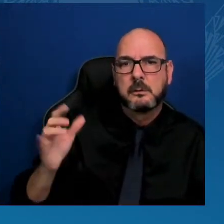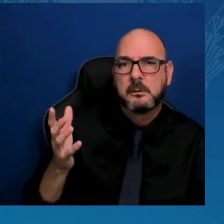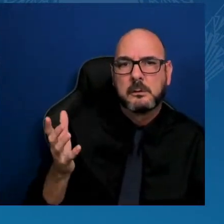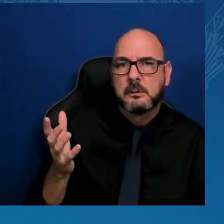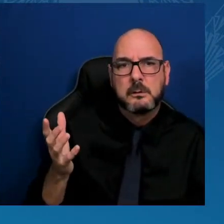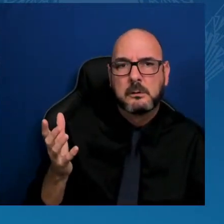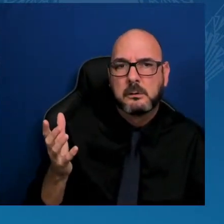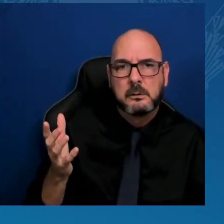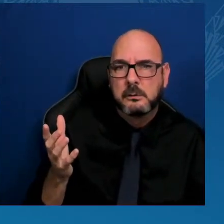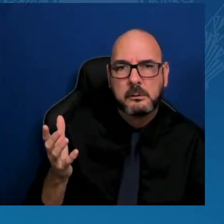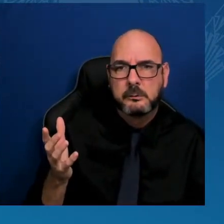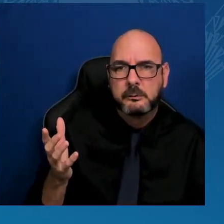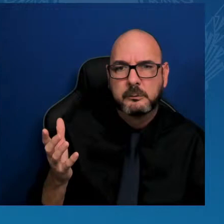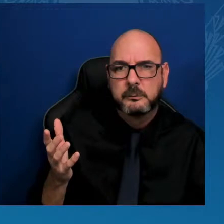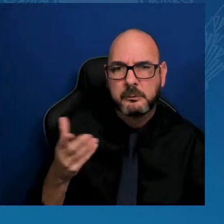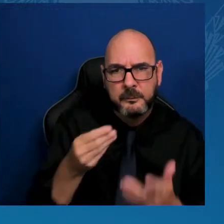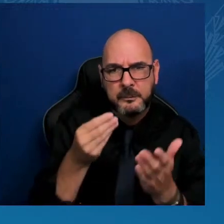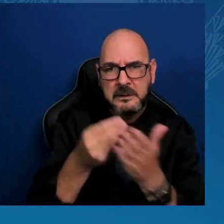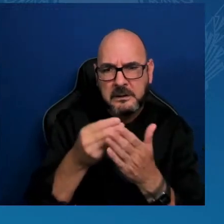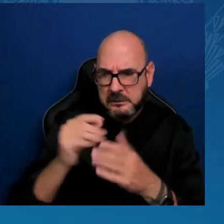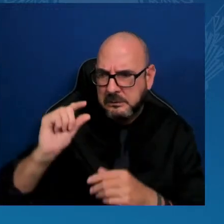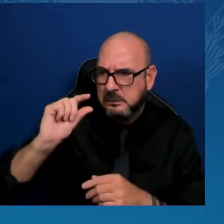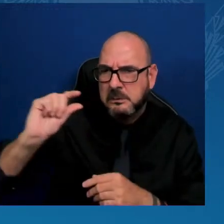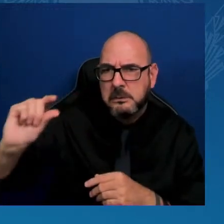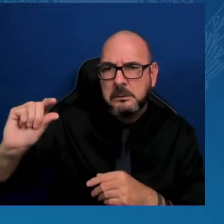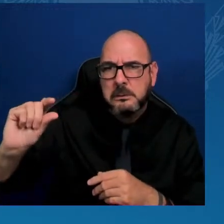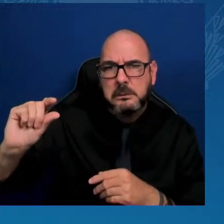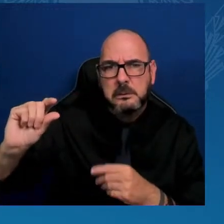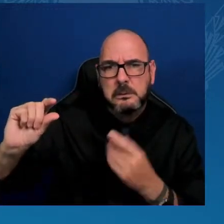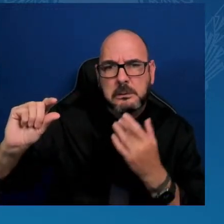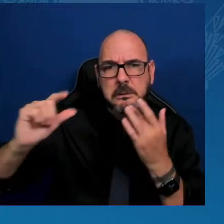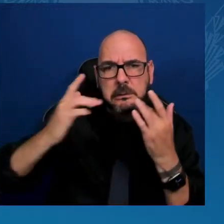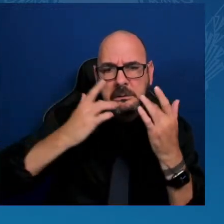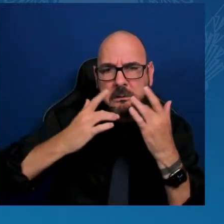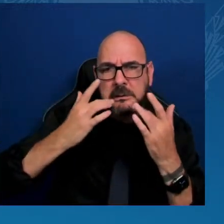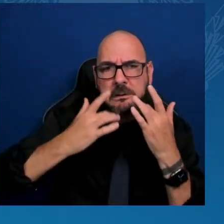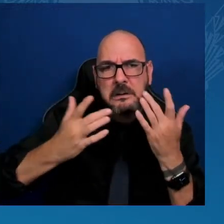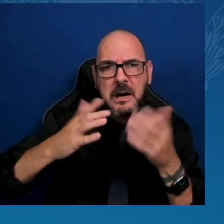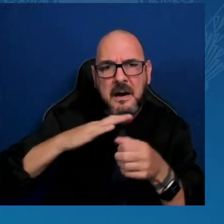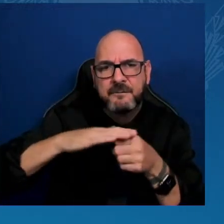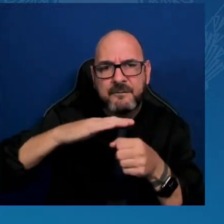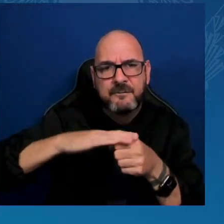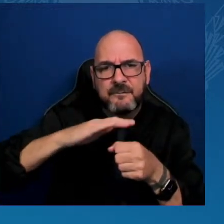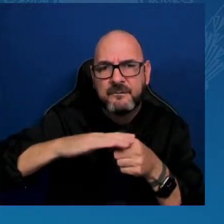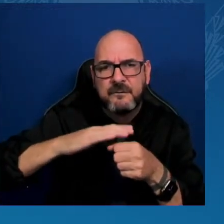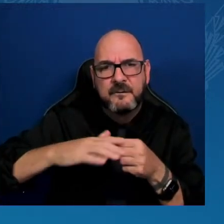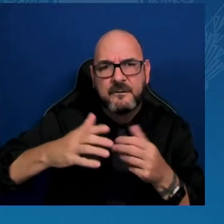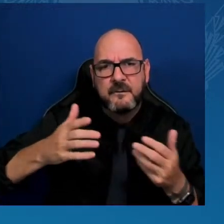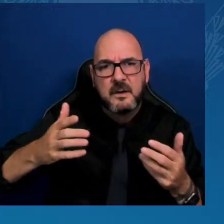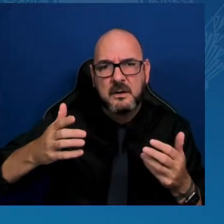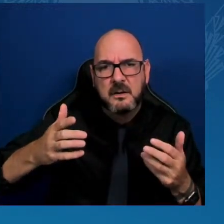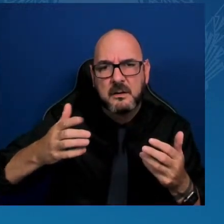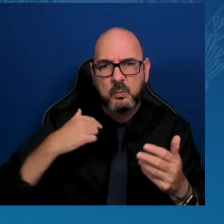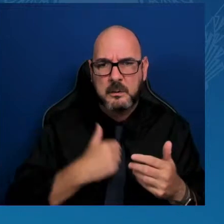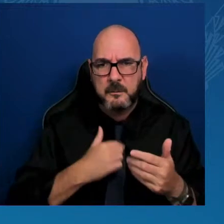And so, when we took office -- and I say this as a proud HBCU graduate -- Audience: